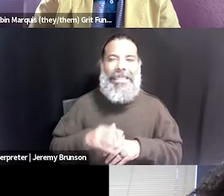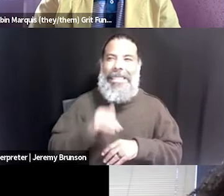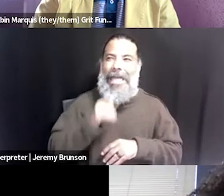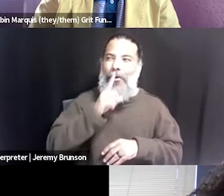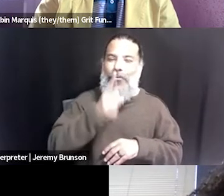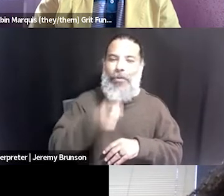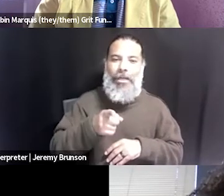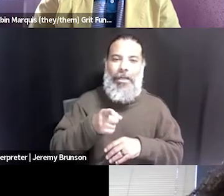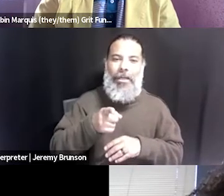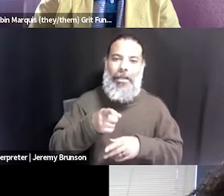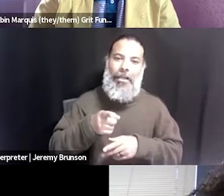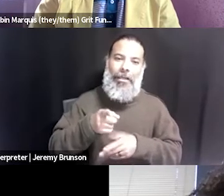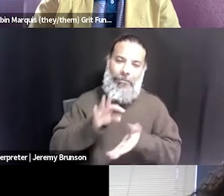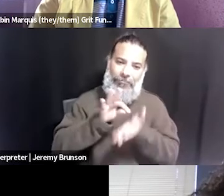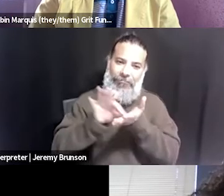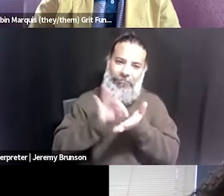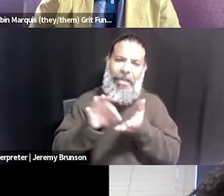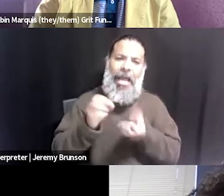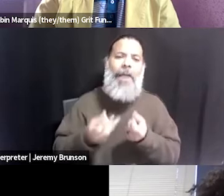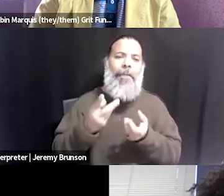track of how much thing cost.